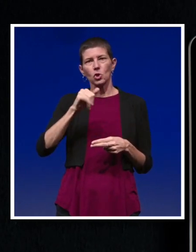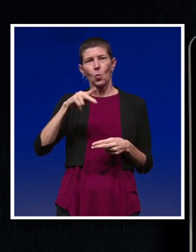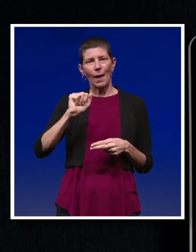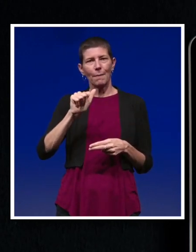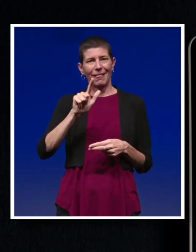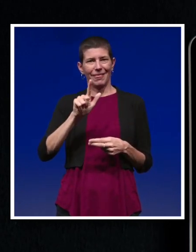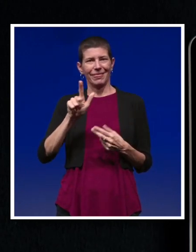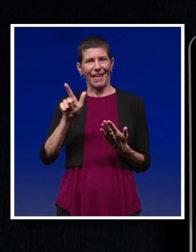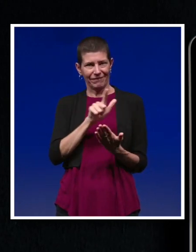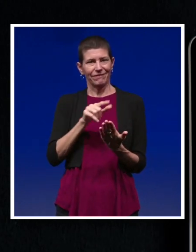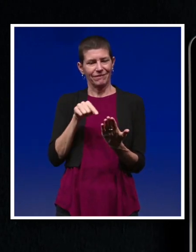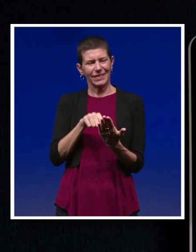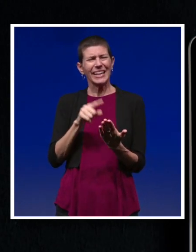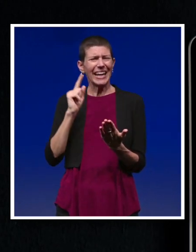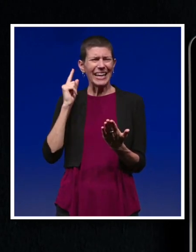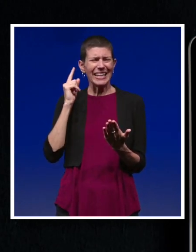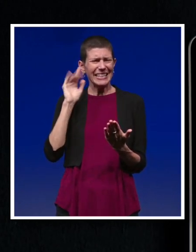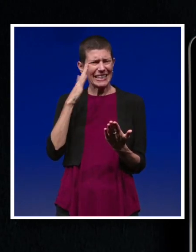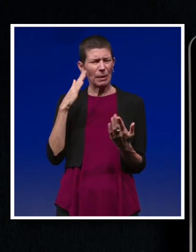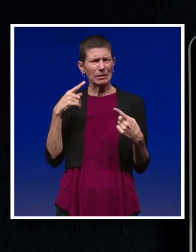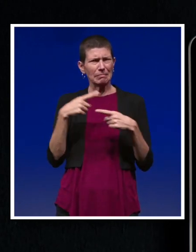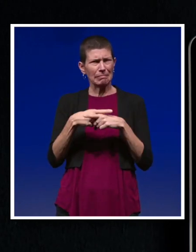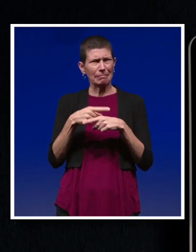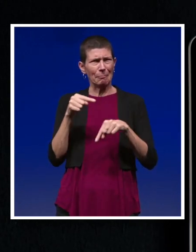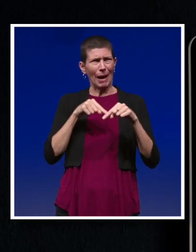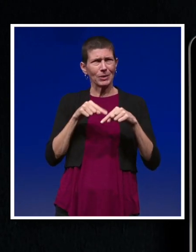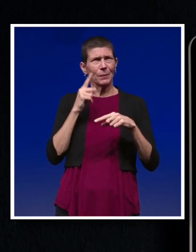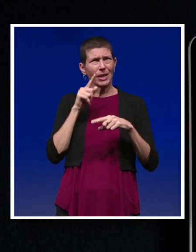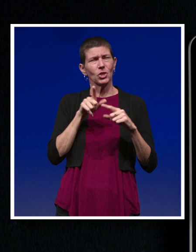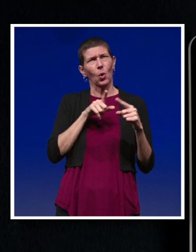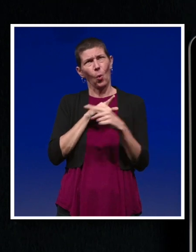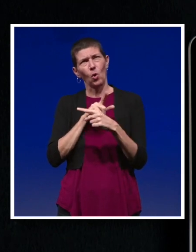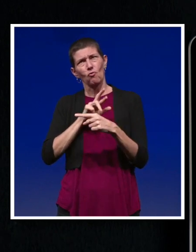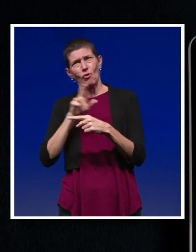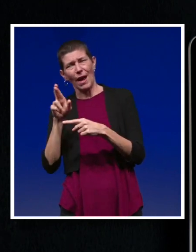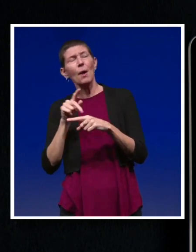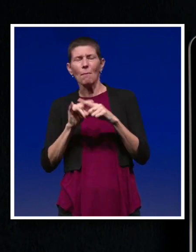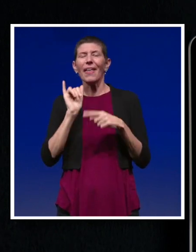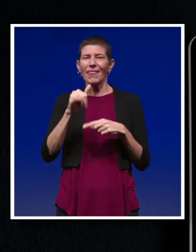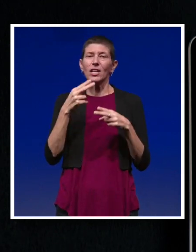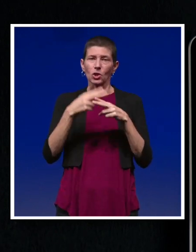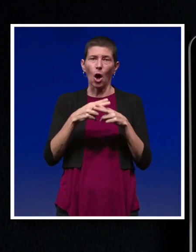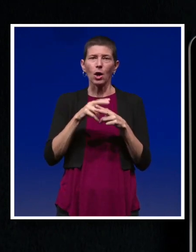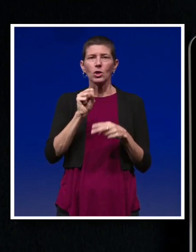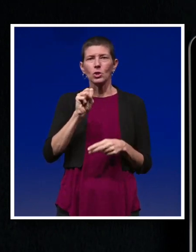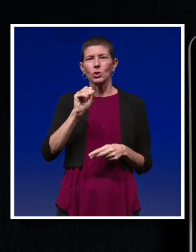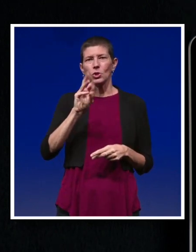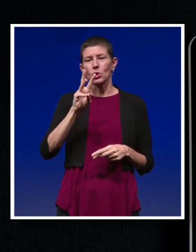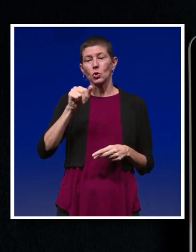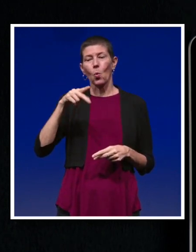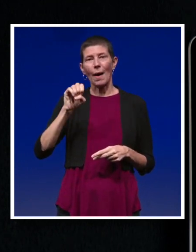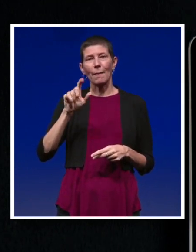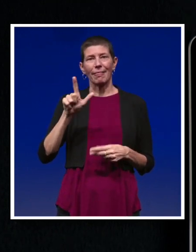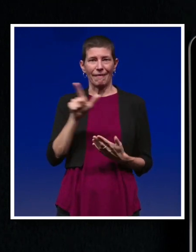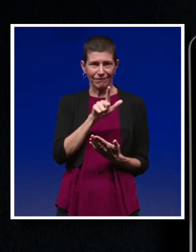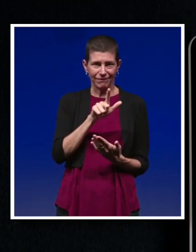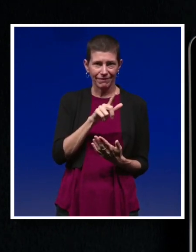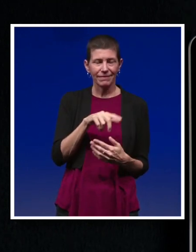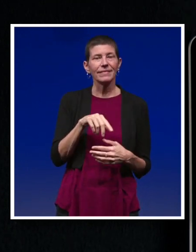This is called "swiping left." I know it sounds a little backwards because you're moving to the right. But that action is called "swiping left."